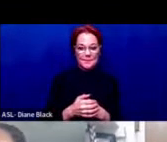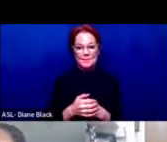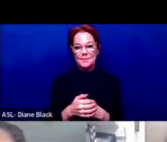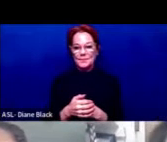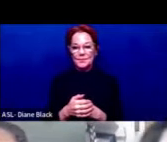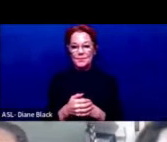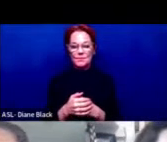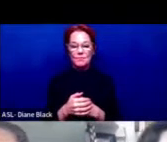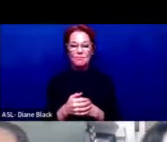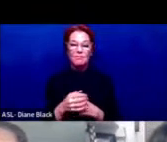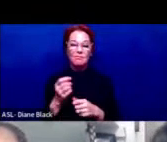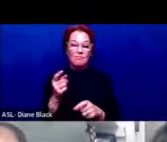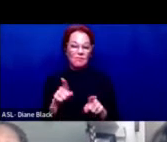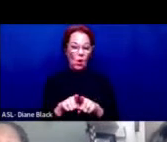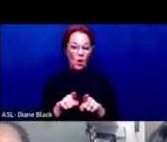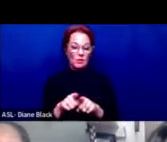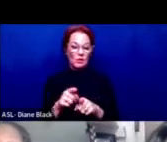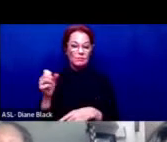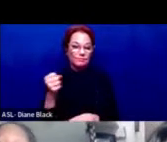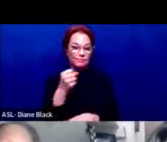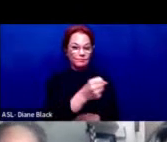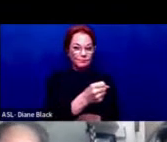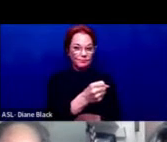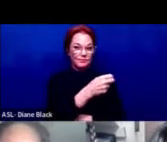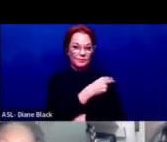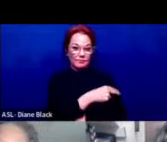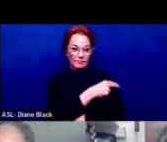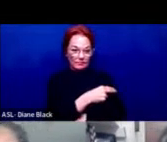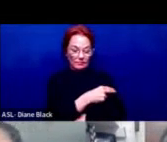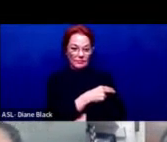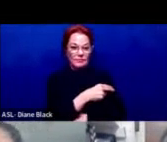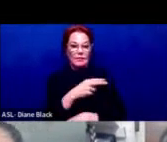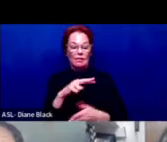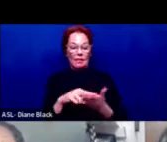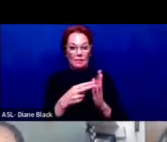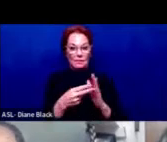institutionalized and increased risk of institutionalization due